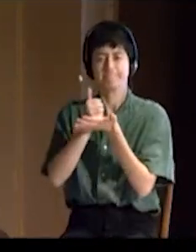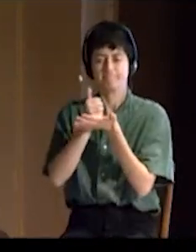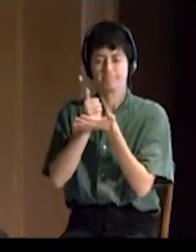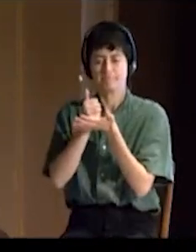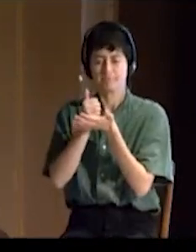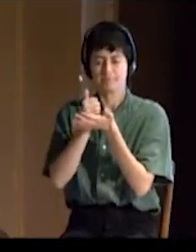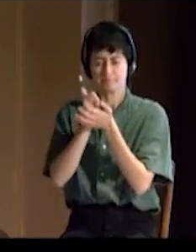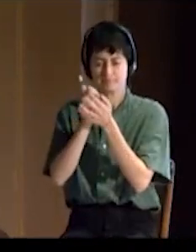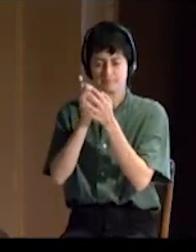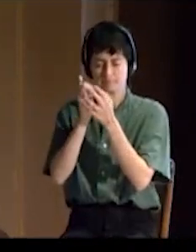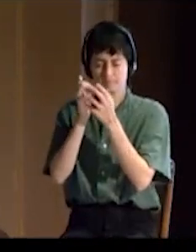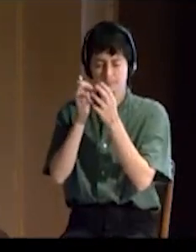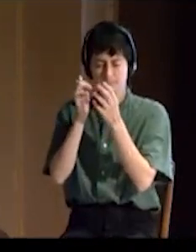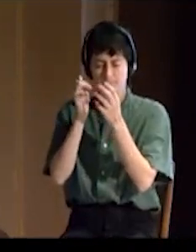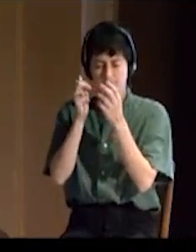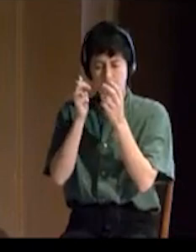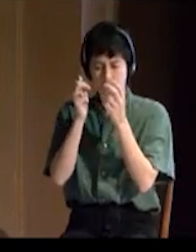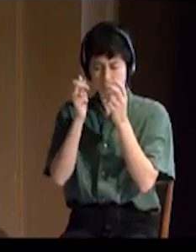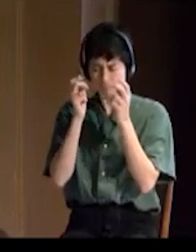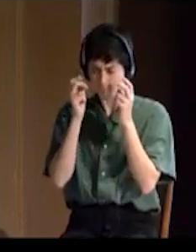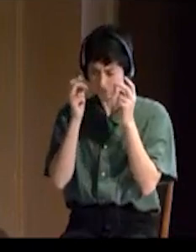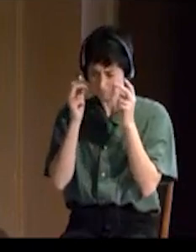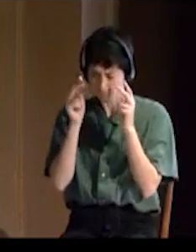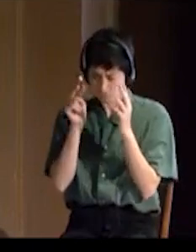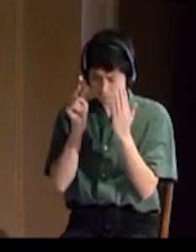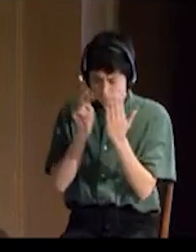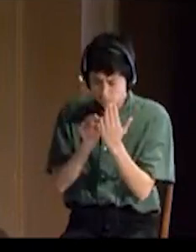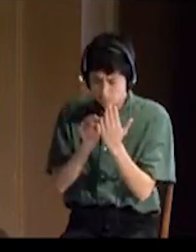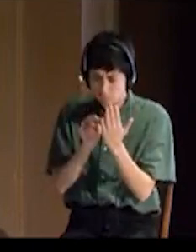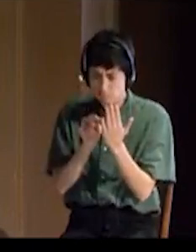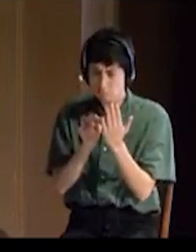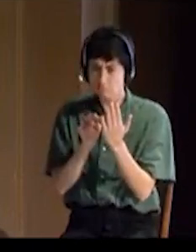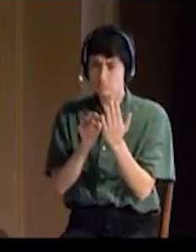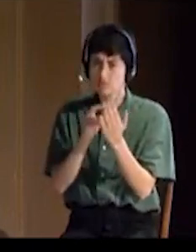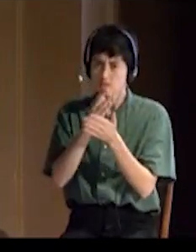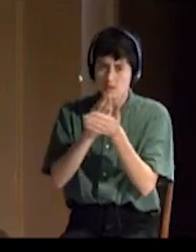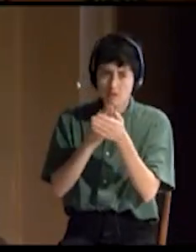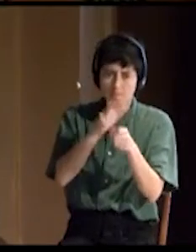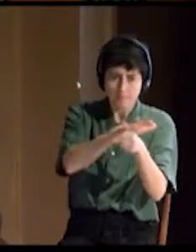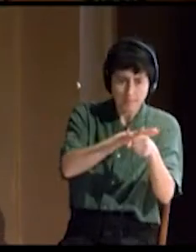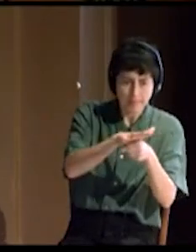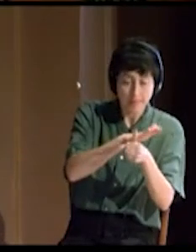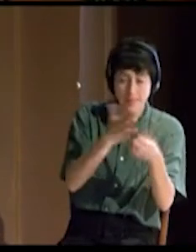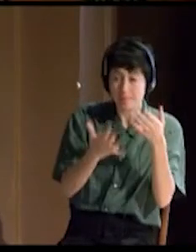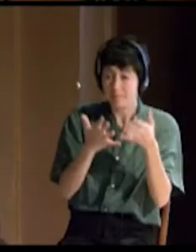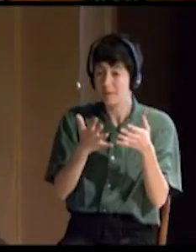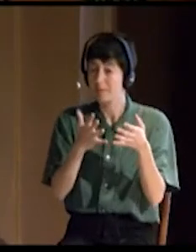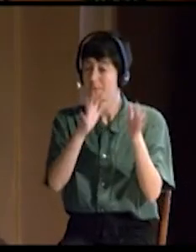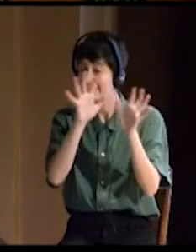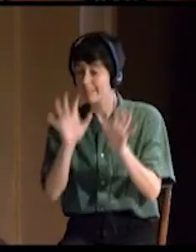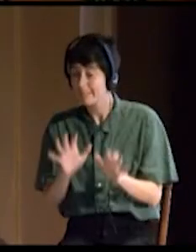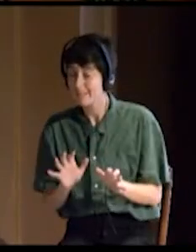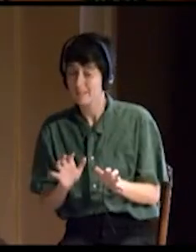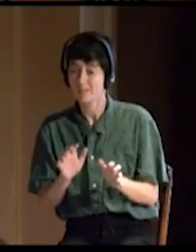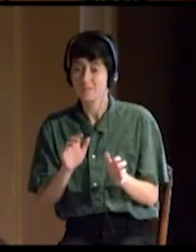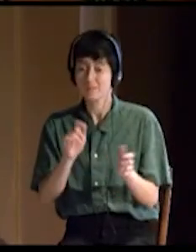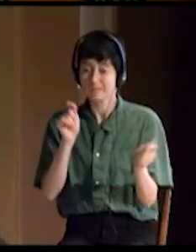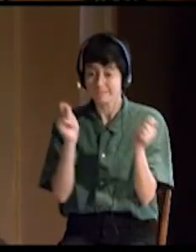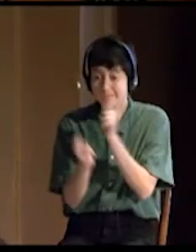by habitat loss and climate change. So these collections not only offer a window to the past, but they also guide us